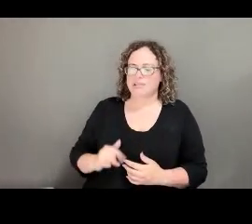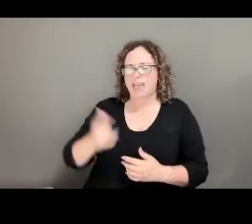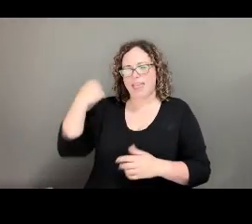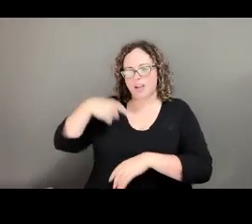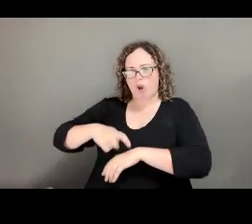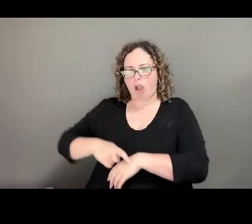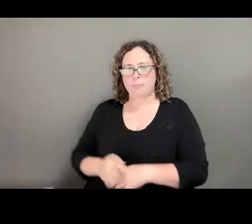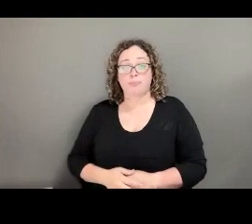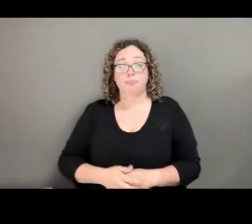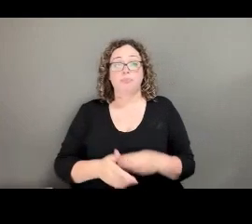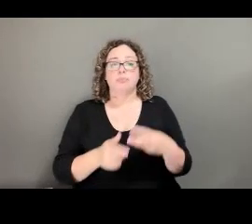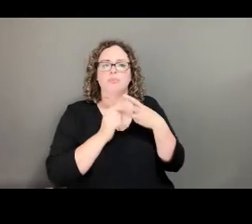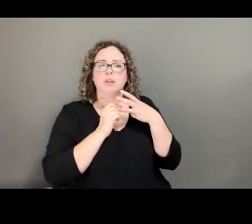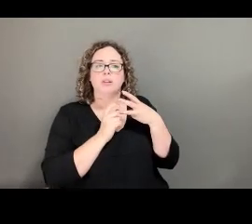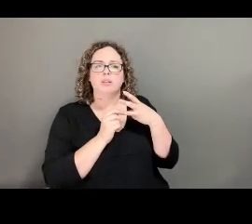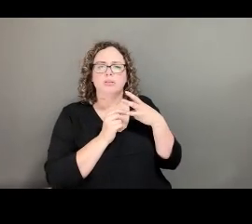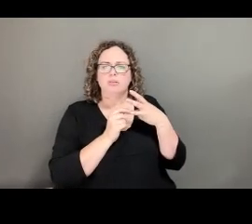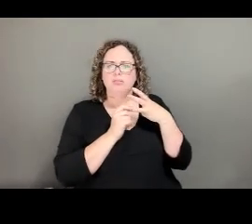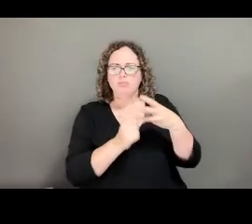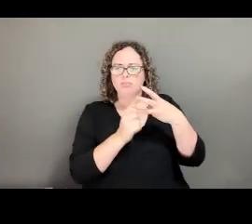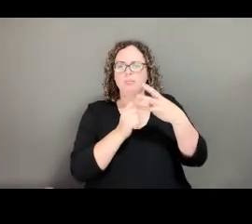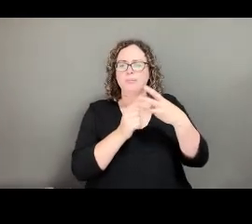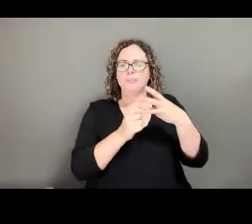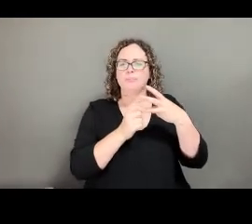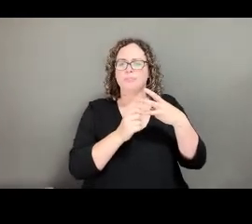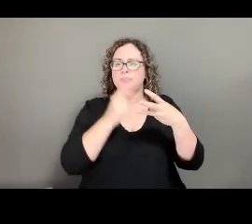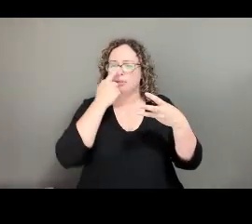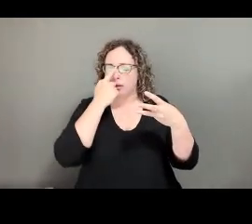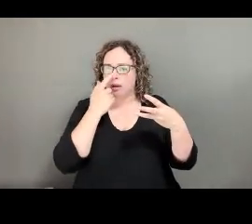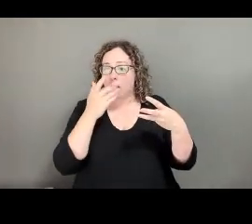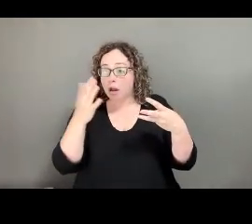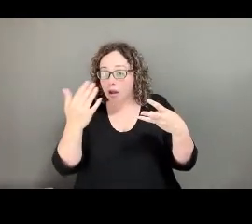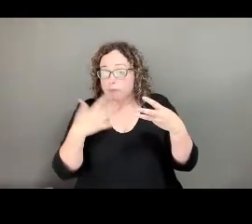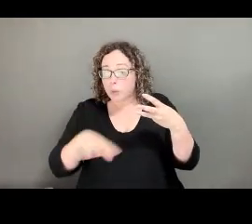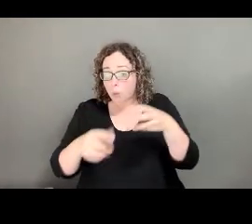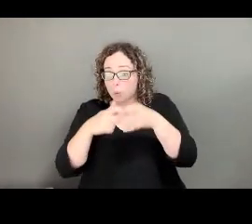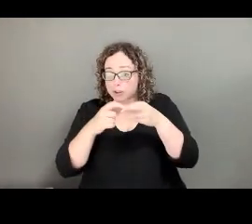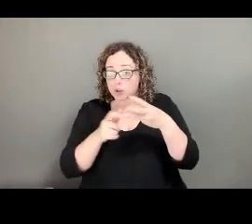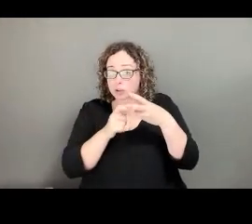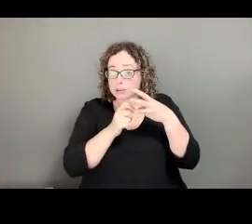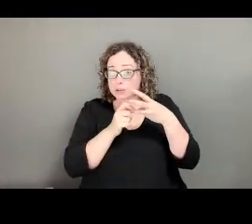Oh, yeah. Options. If you want to have questions, then yes. Please let me know.